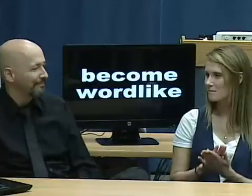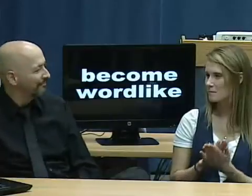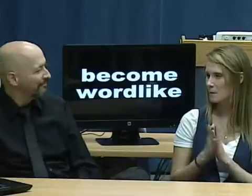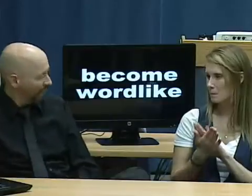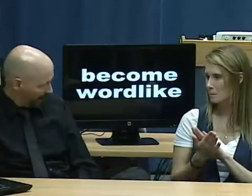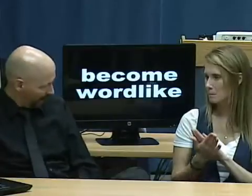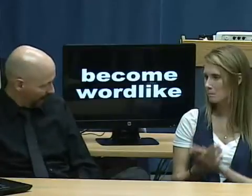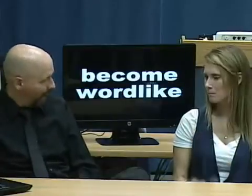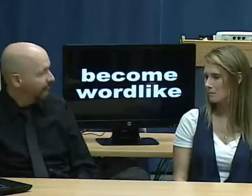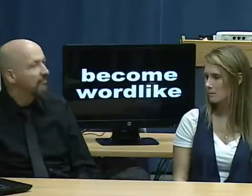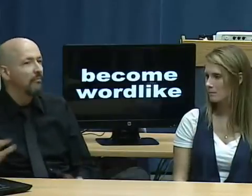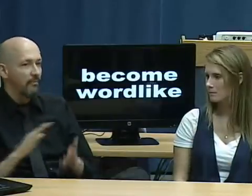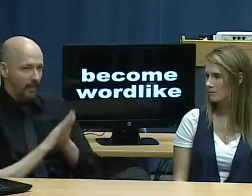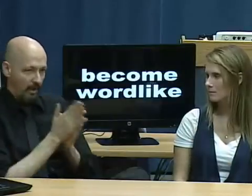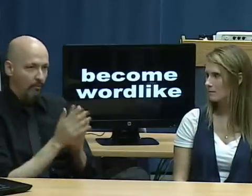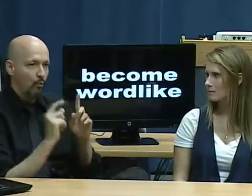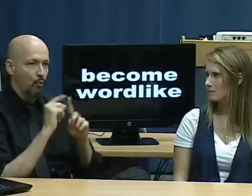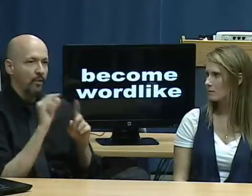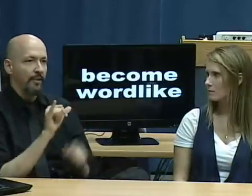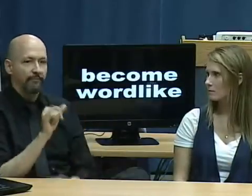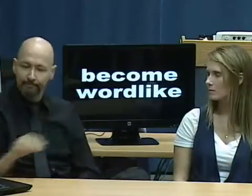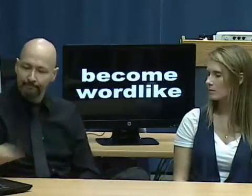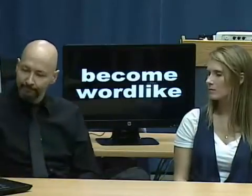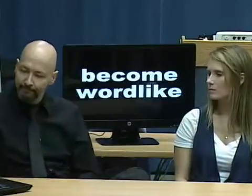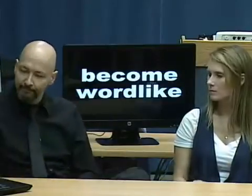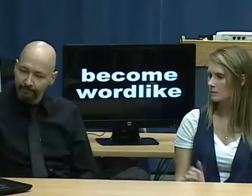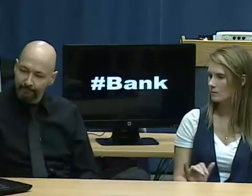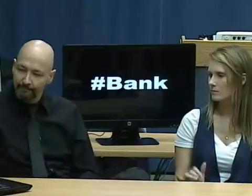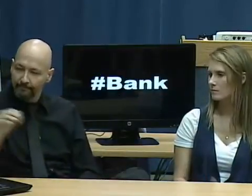Become. Become wordlike.